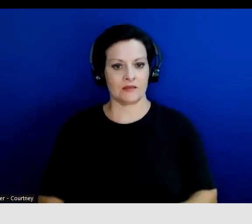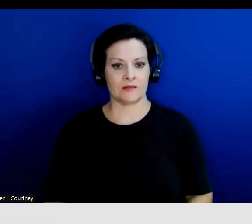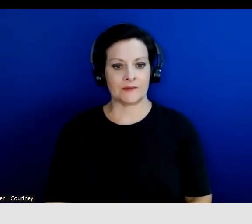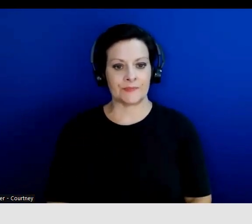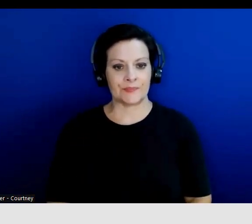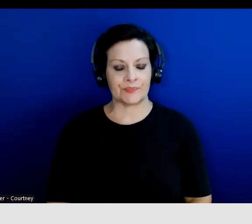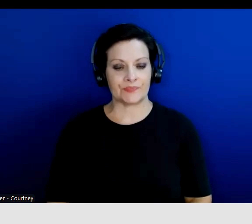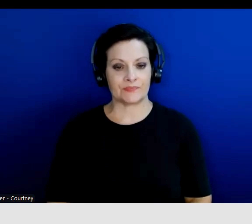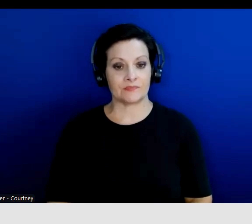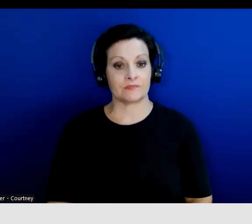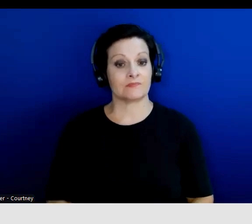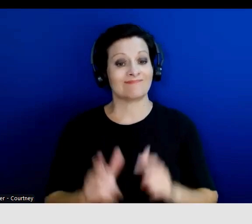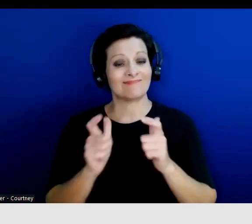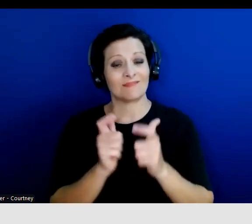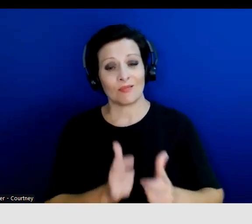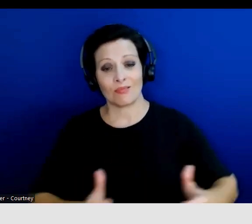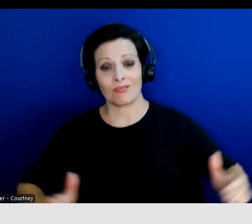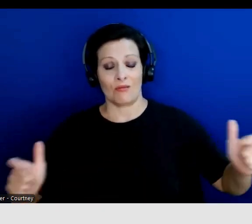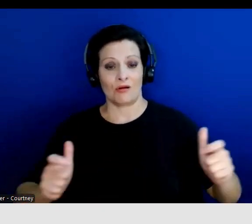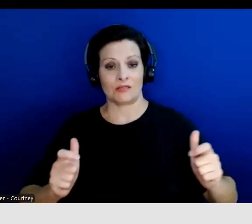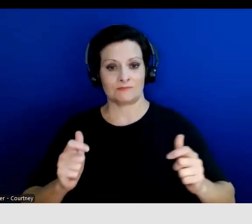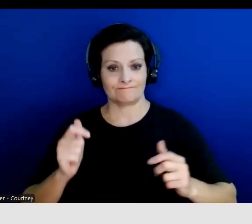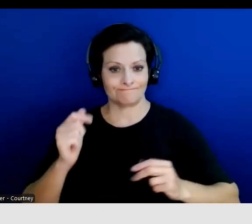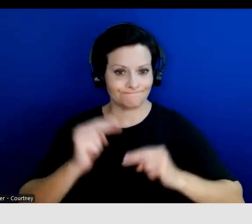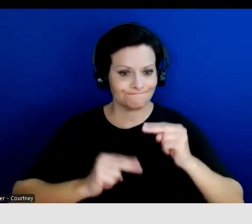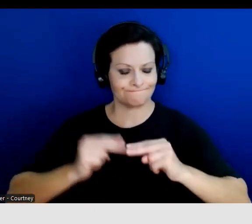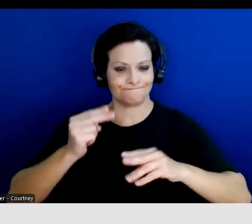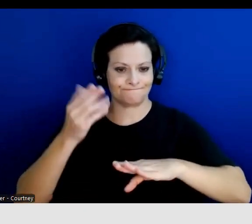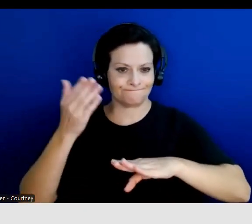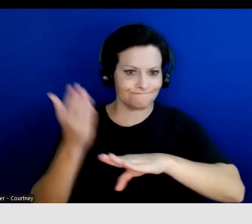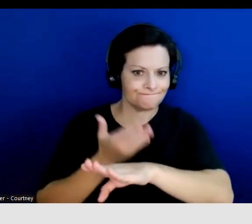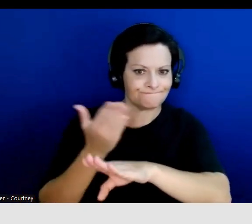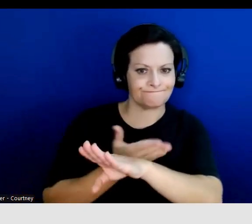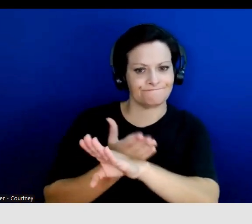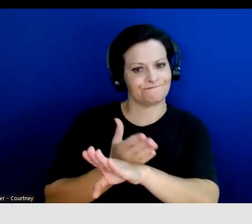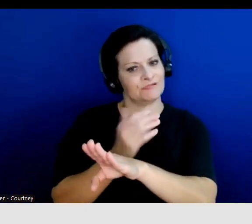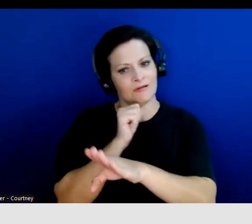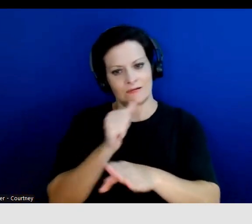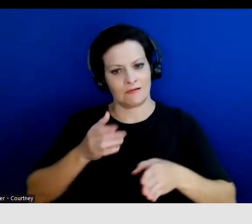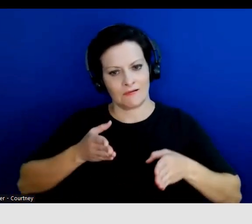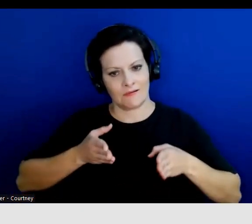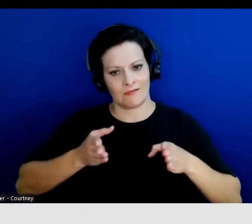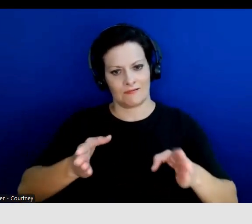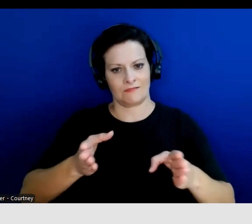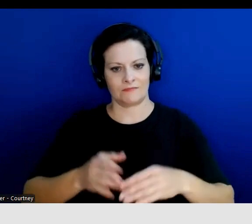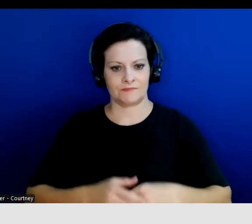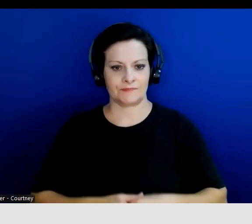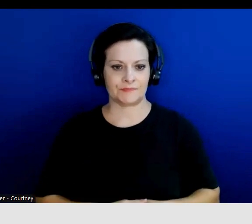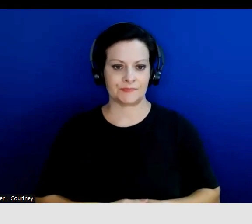Major renovations or construction projects are not allowed under this purpose area.